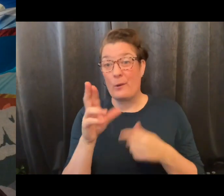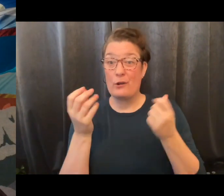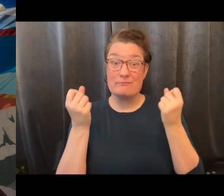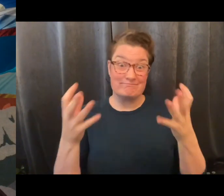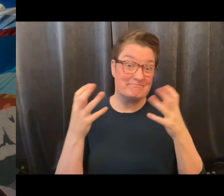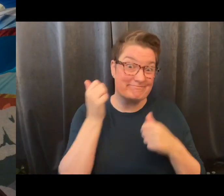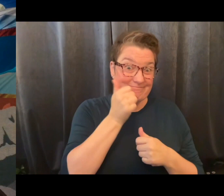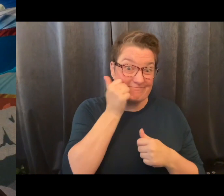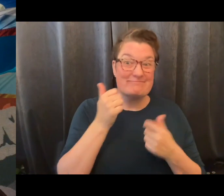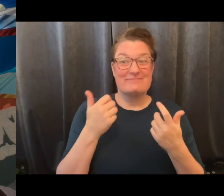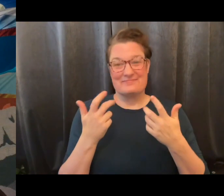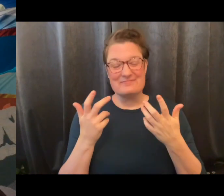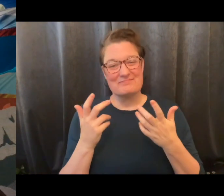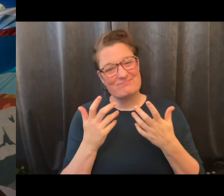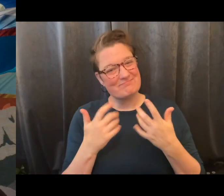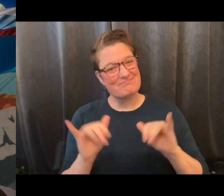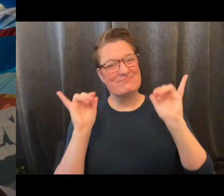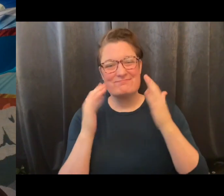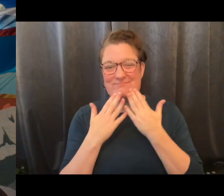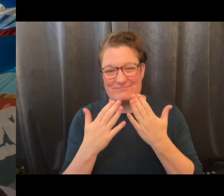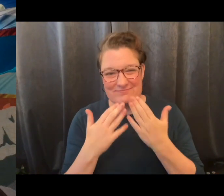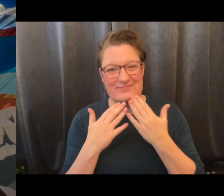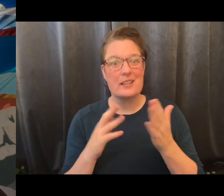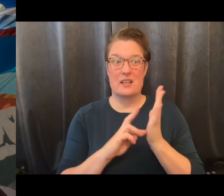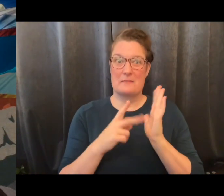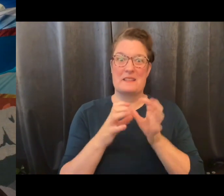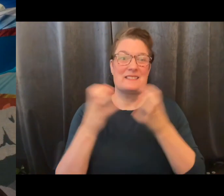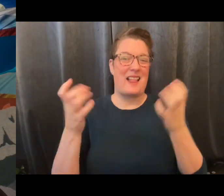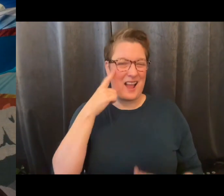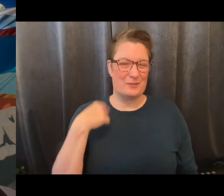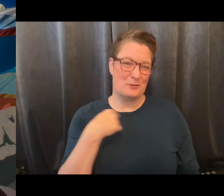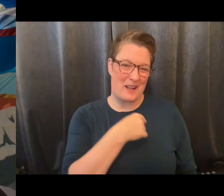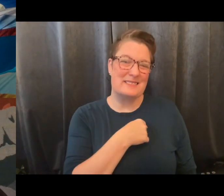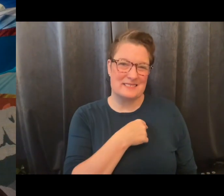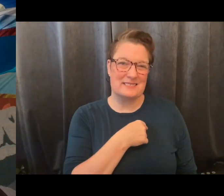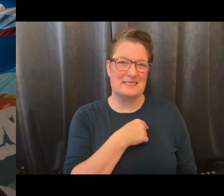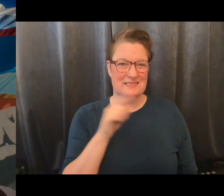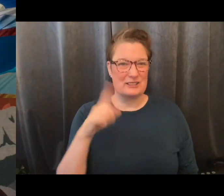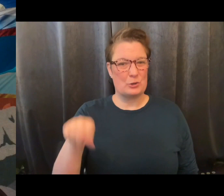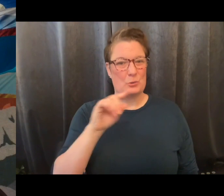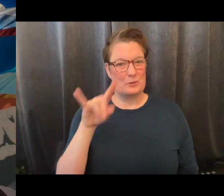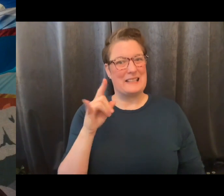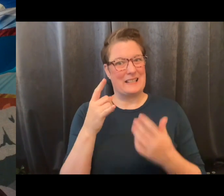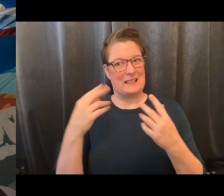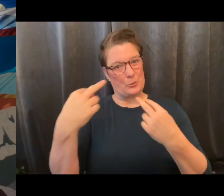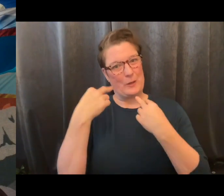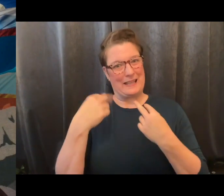single one, it means a lot to us that you have witnessed this and we hope it's been supportive for you as well.